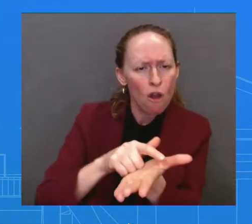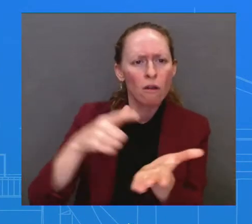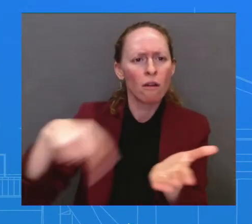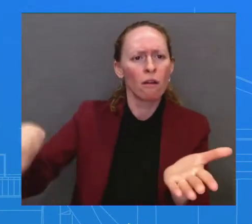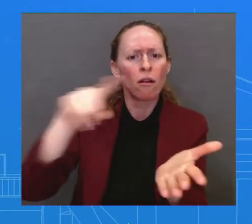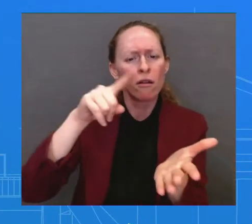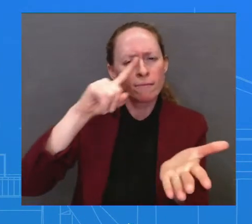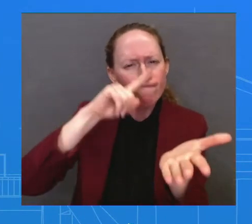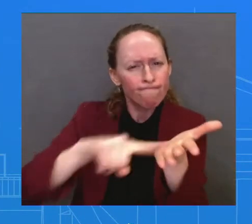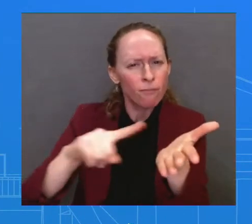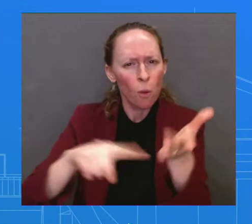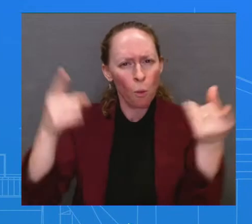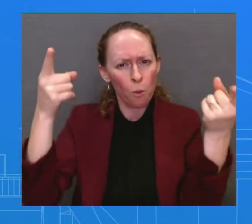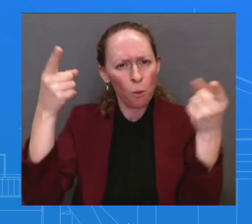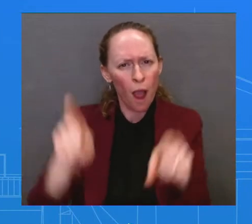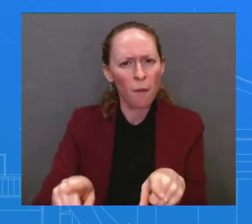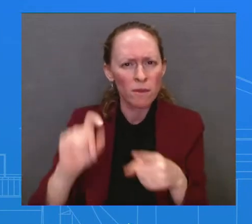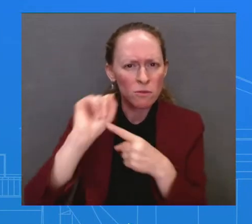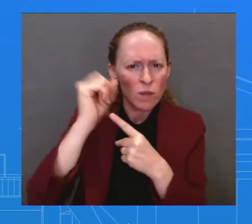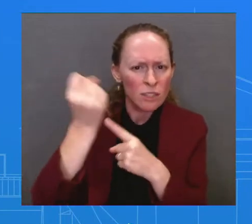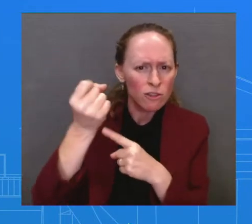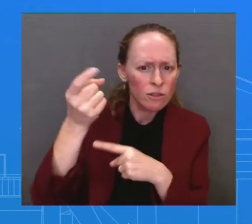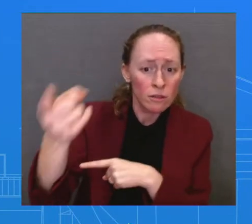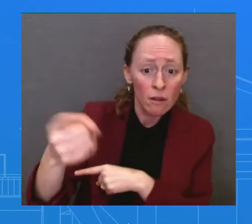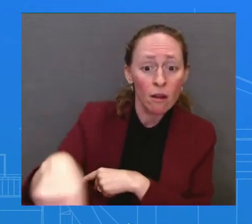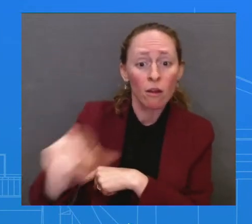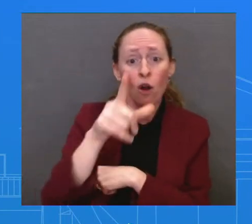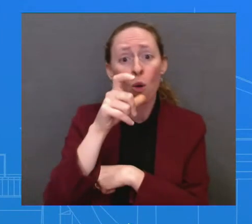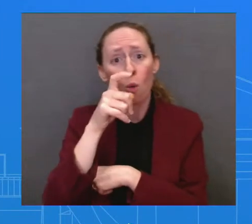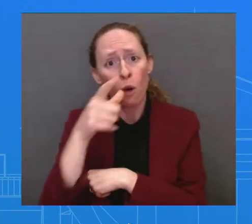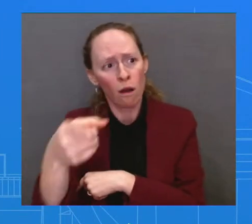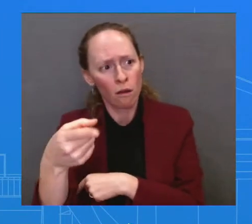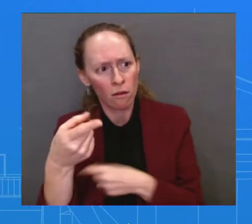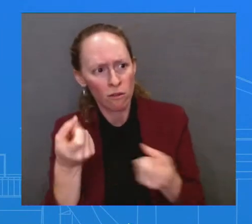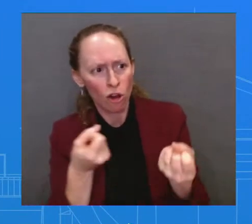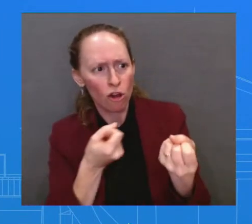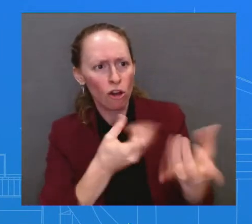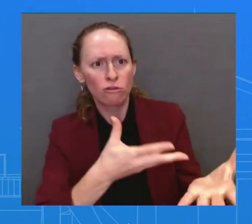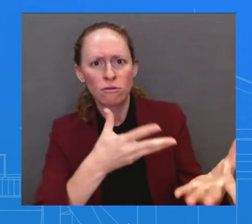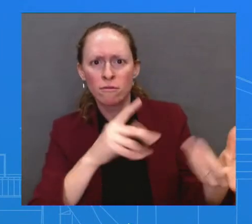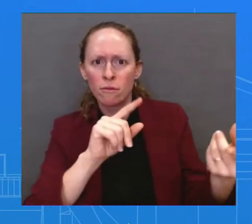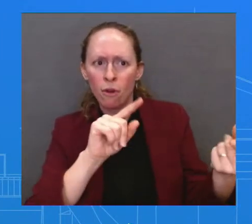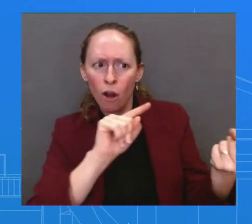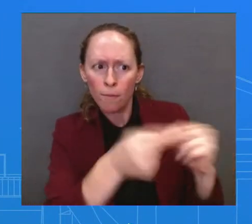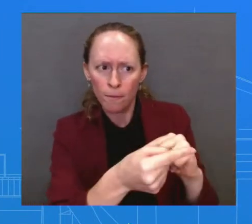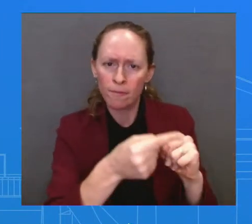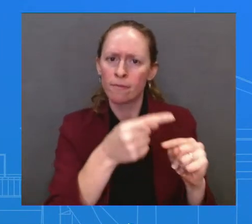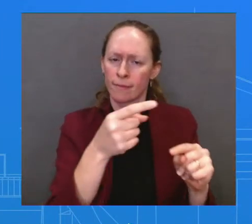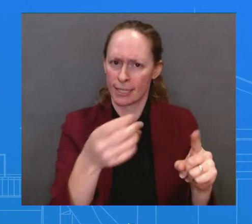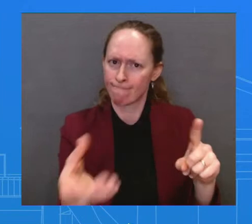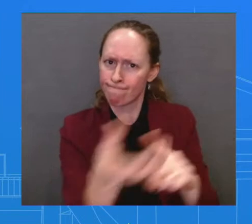I'm not going to get into the substance of private diplomatic conversations, but we are in constant contact with our Canadian counterparts.